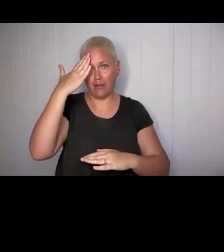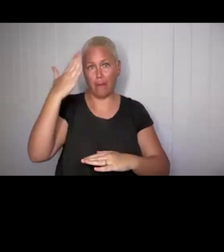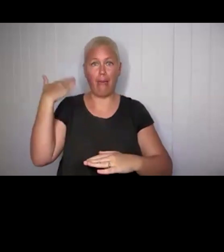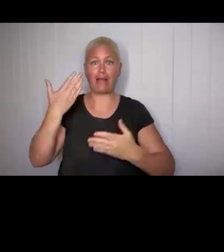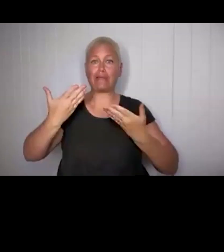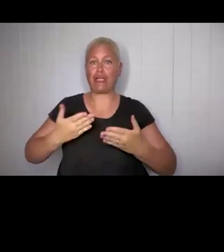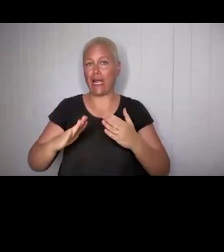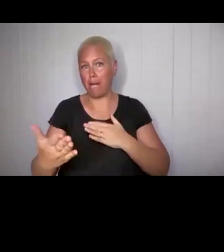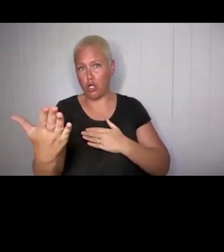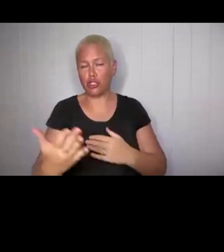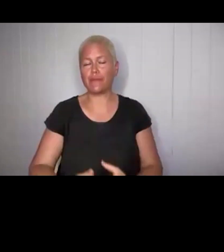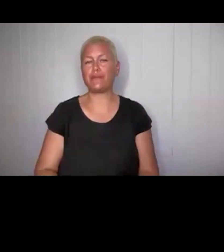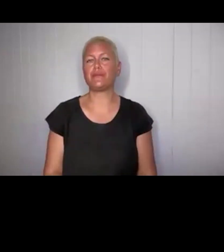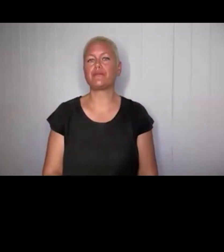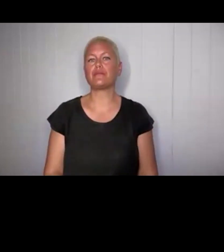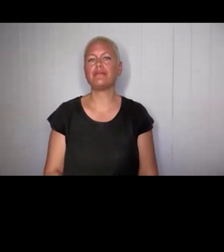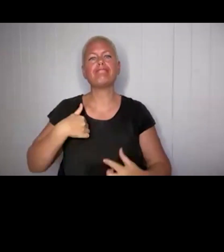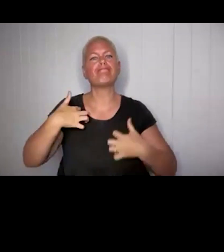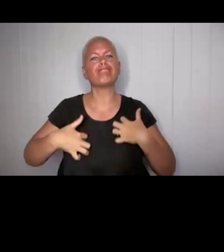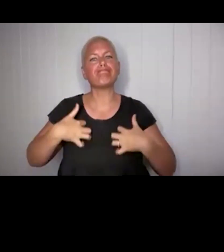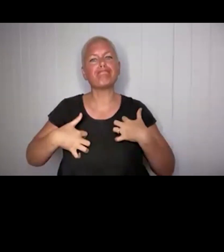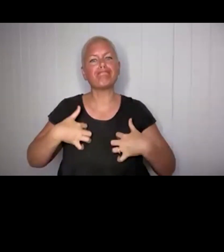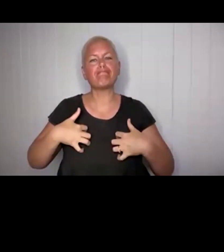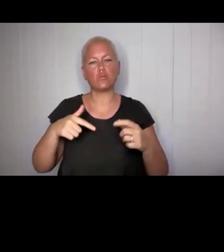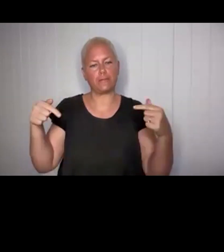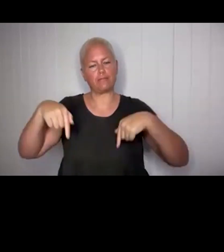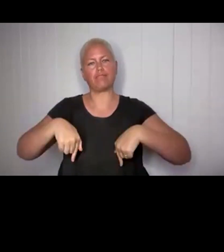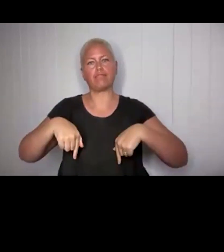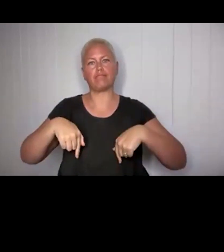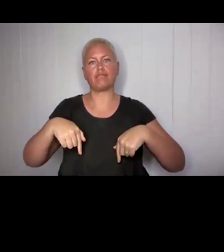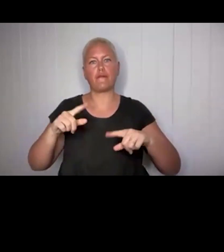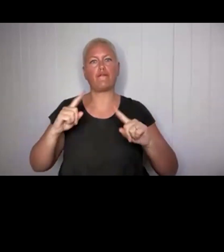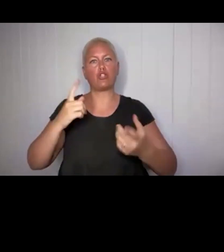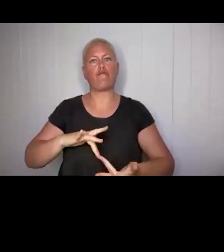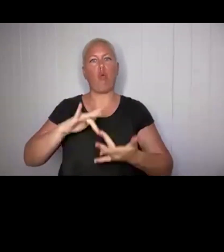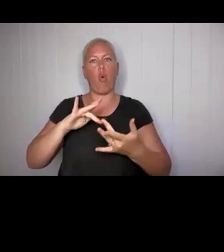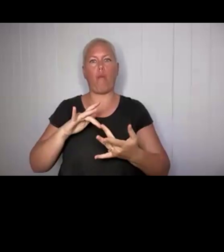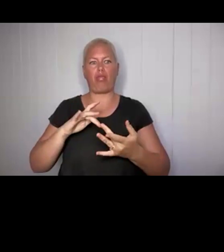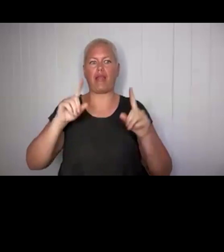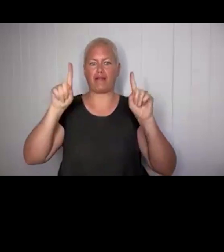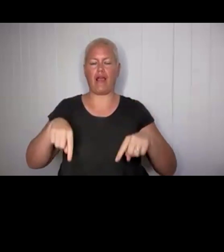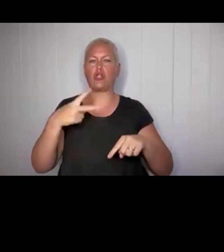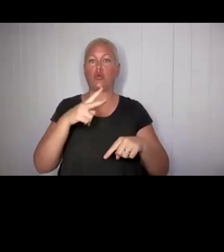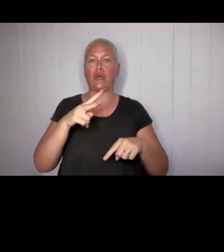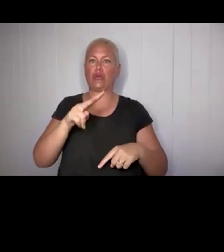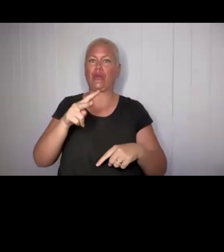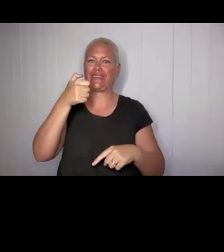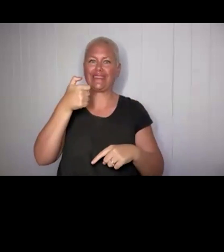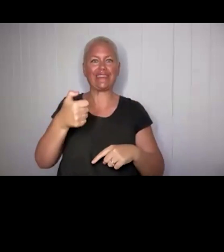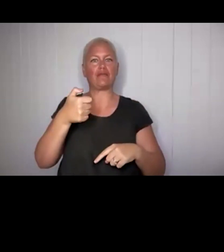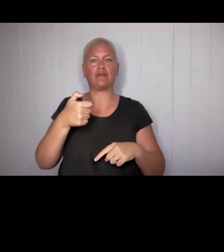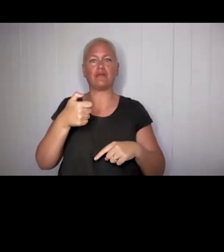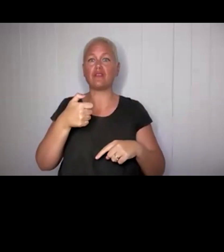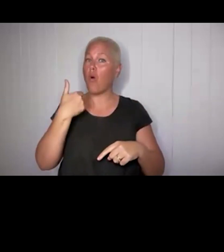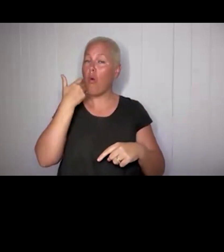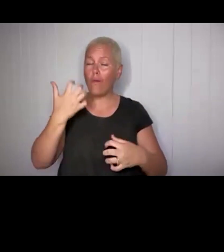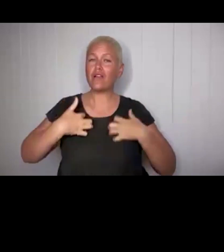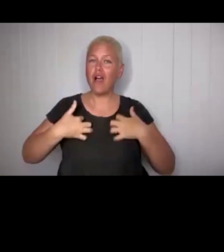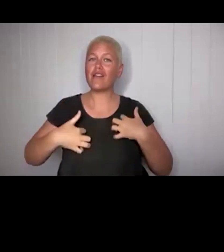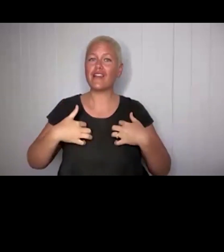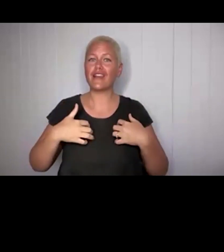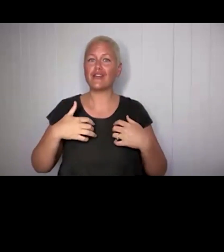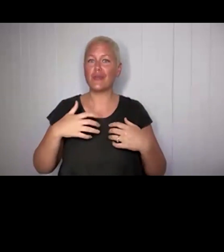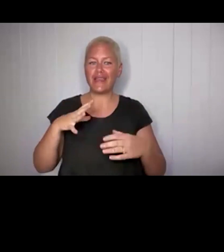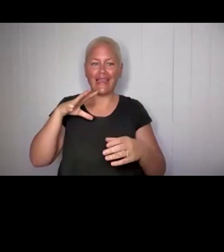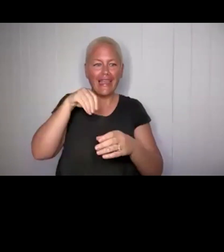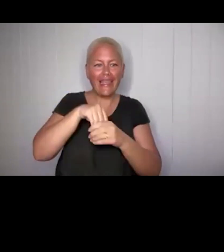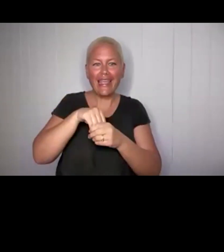emerging. This kicks off 2026, and it is always exciting to be in the speculation phase of what